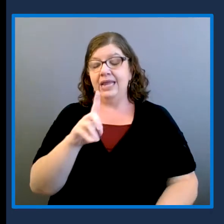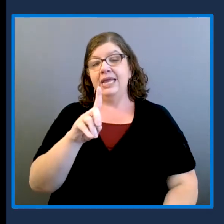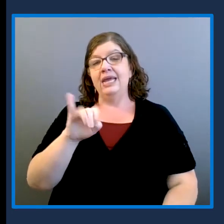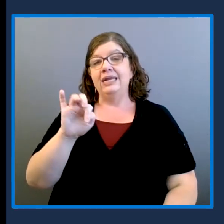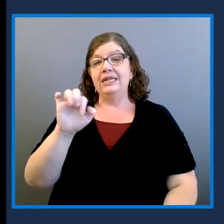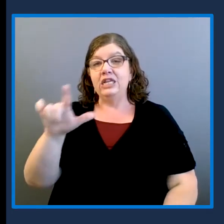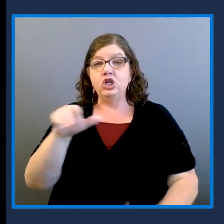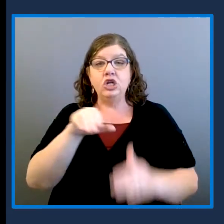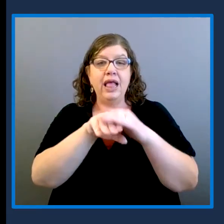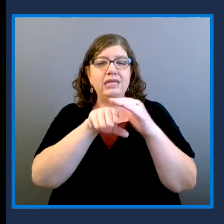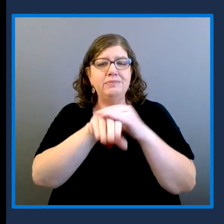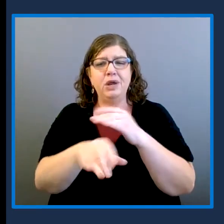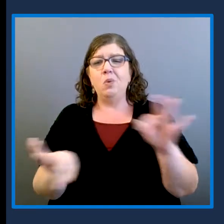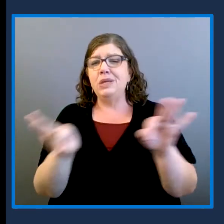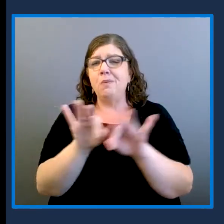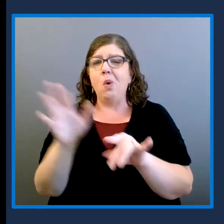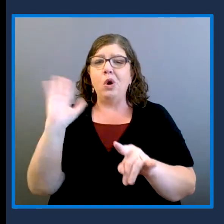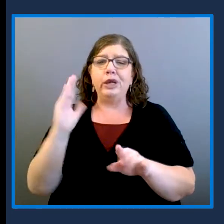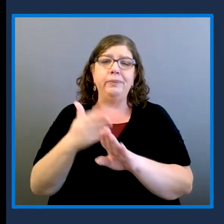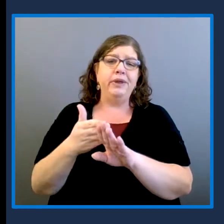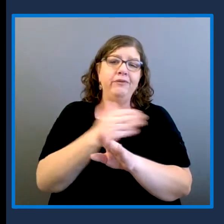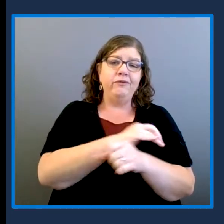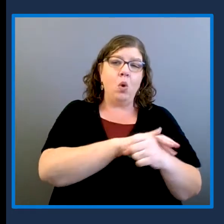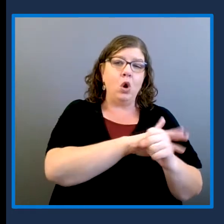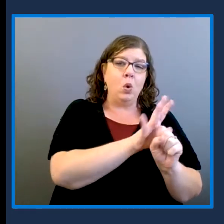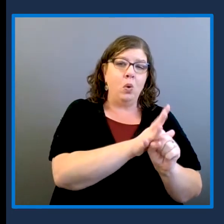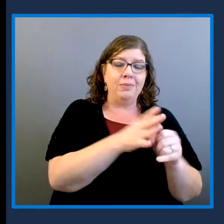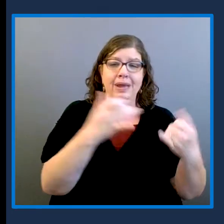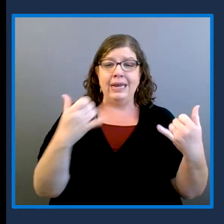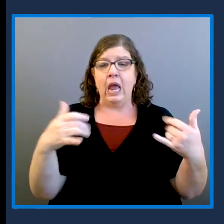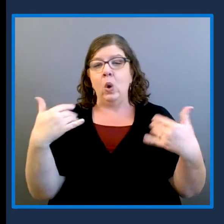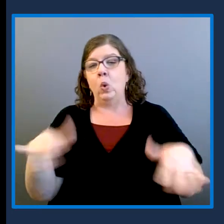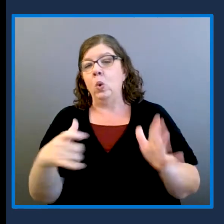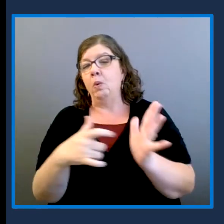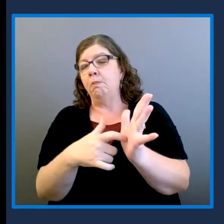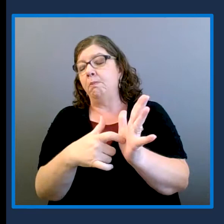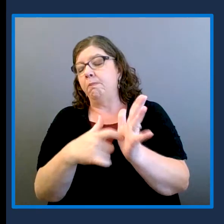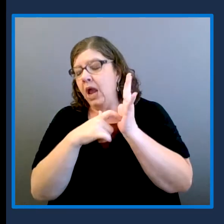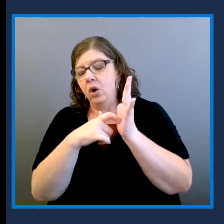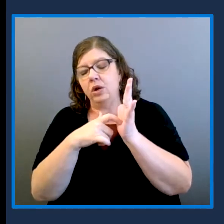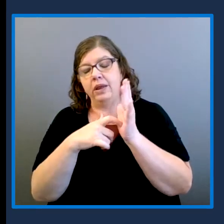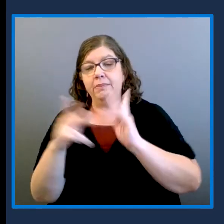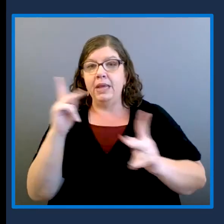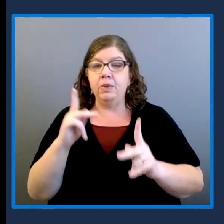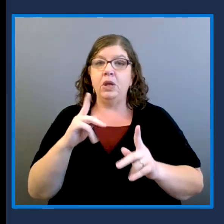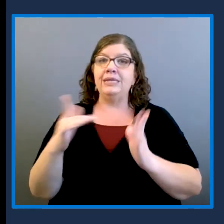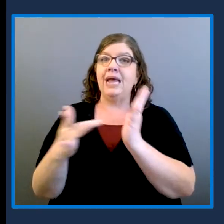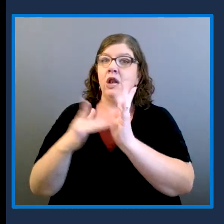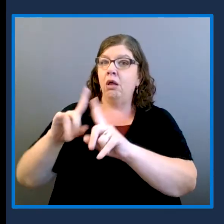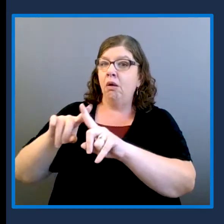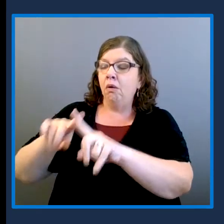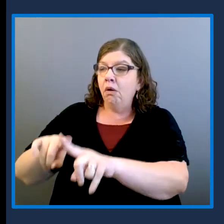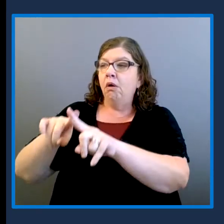accessibility was important before kovid but now it's imperative people are relying on technology